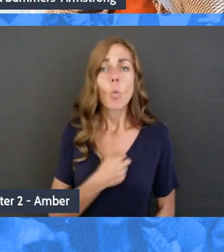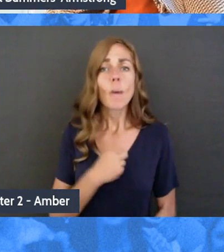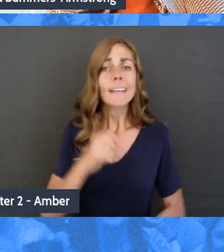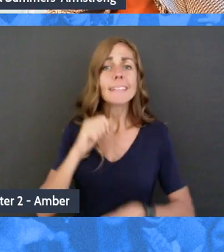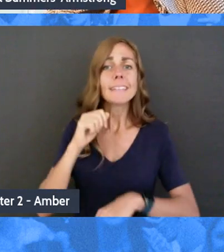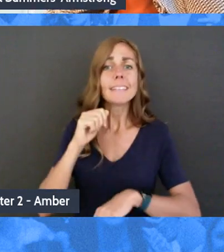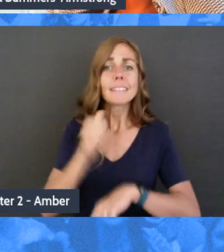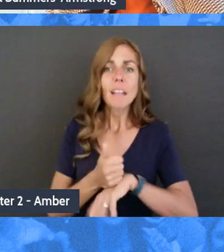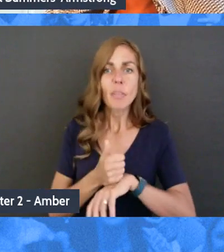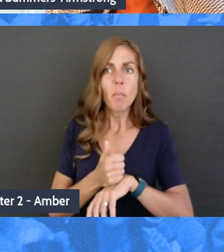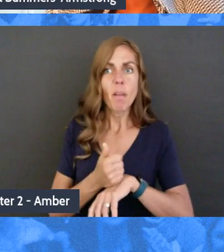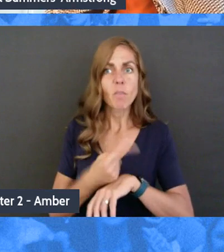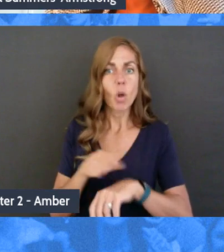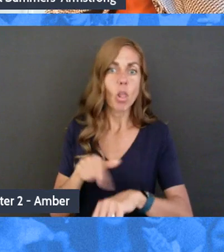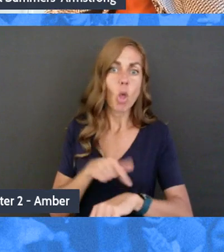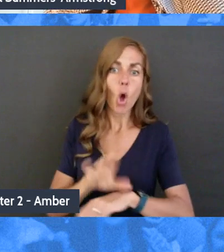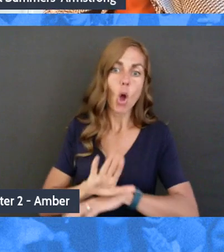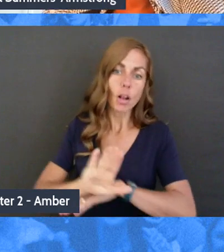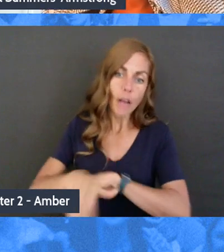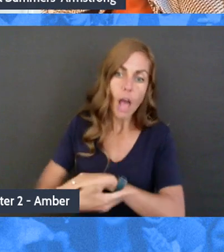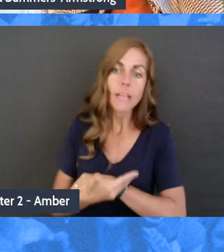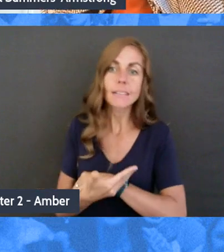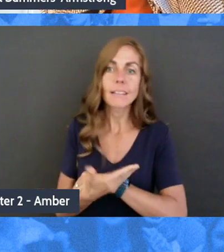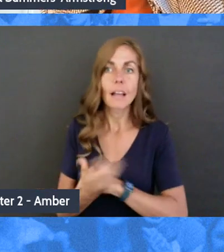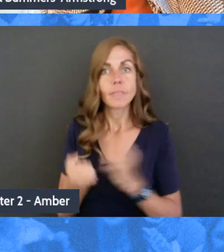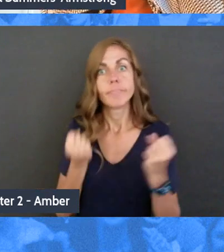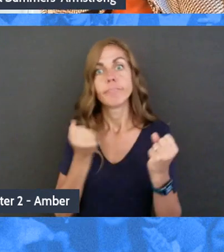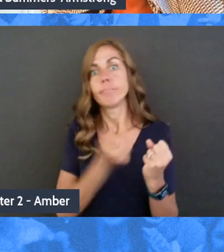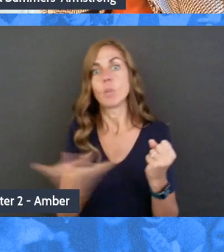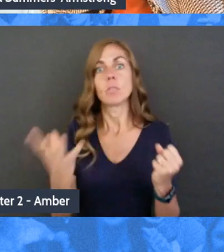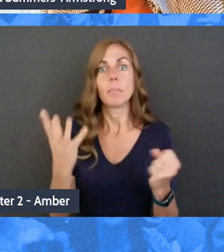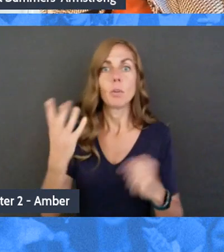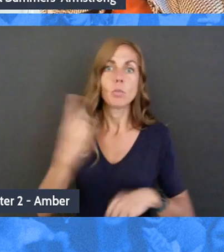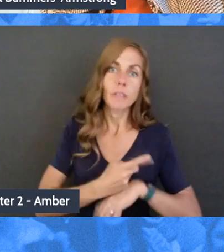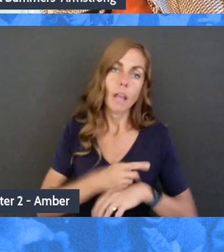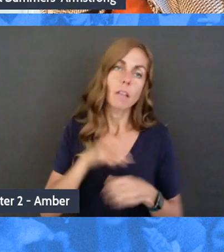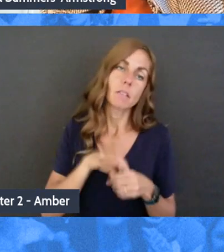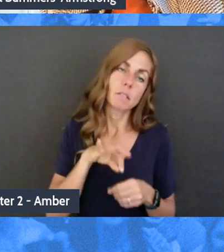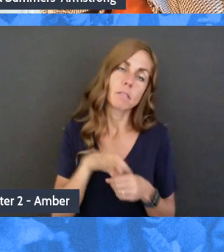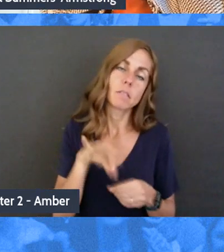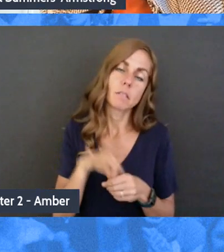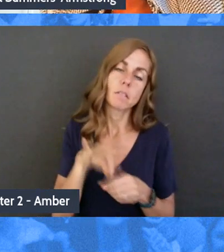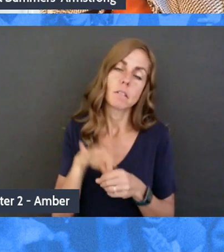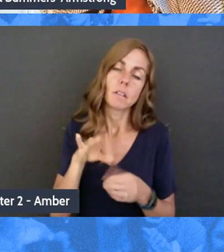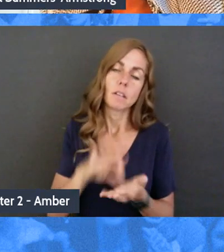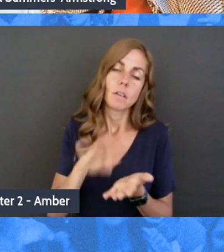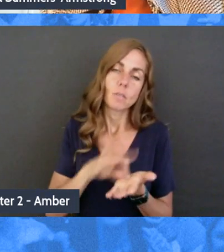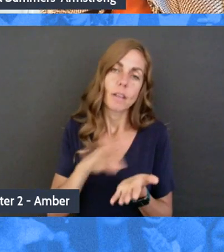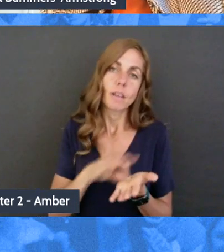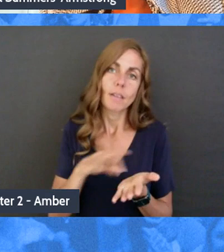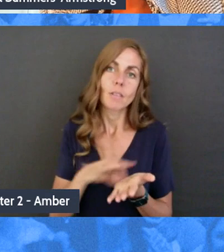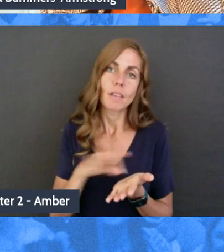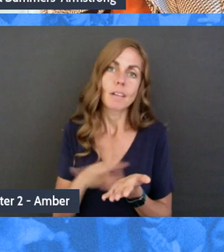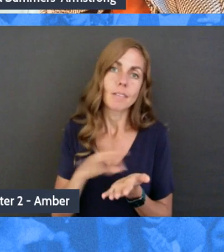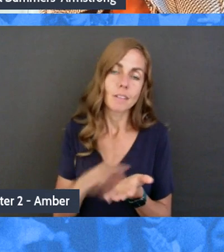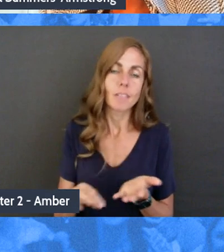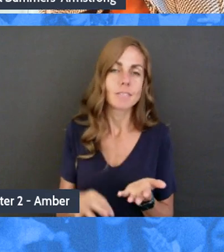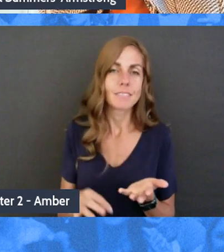and sometimes multiple days of counting, we need to make it easier.